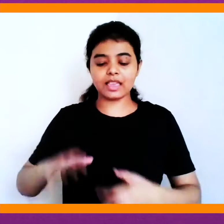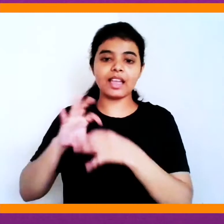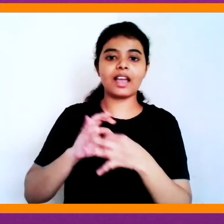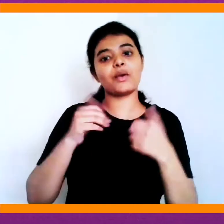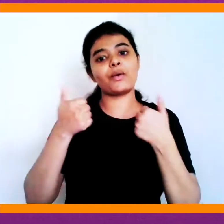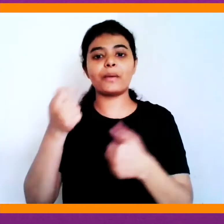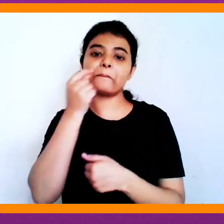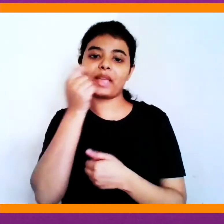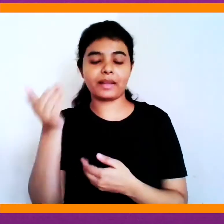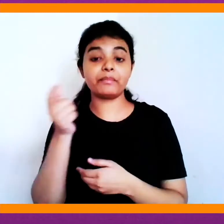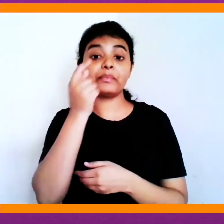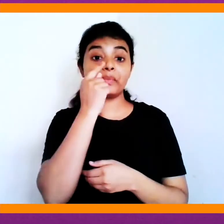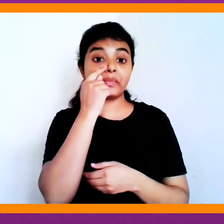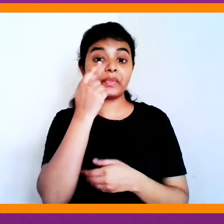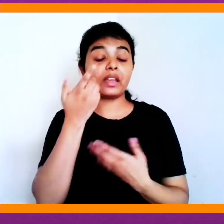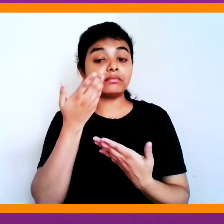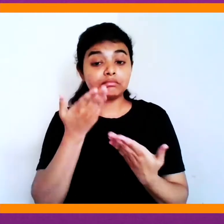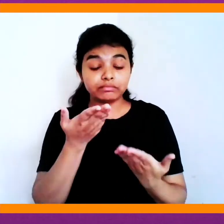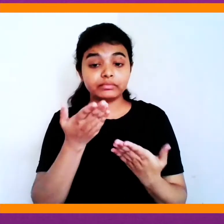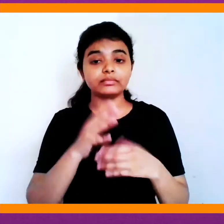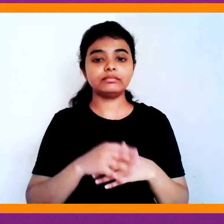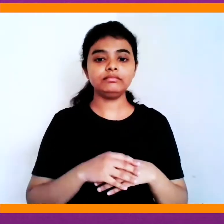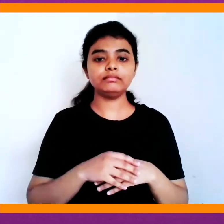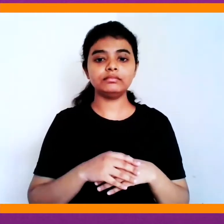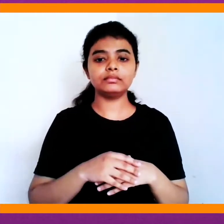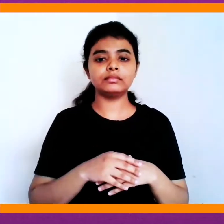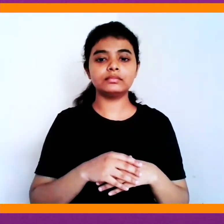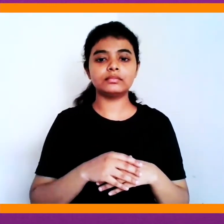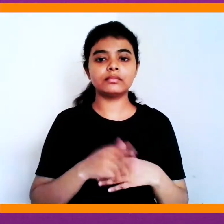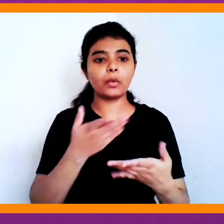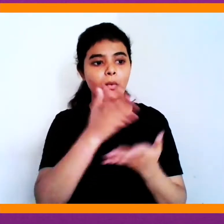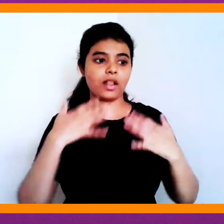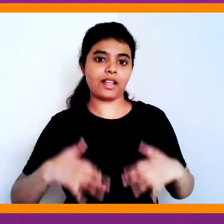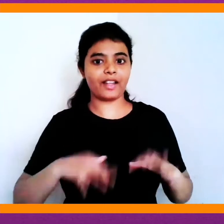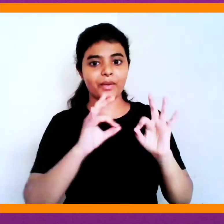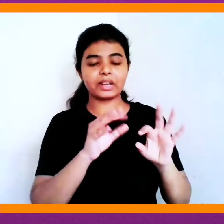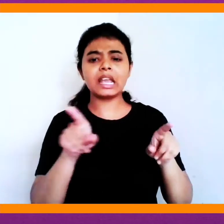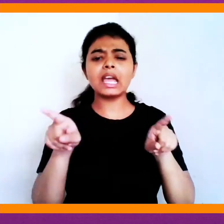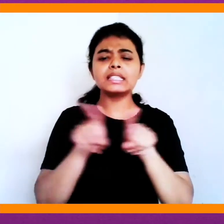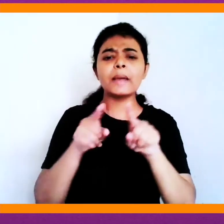also help in terms of a health of a male when infertility issues come up we normally always